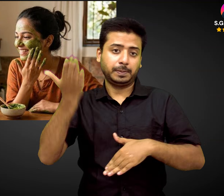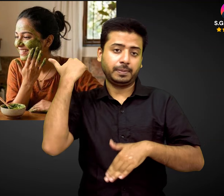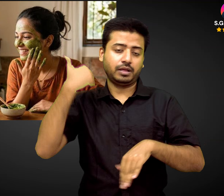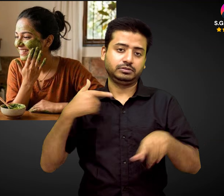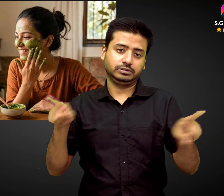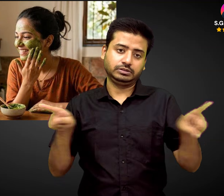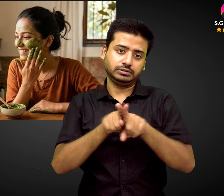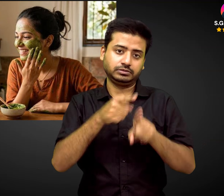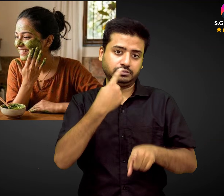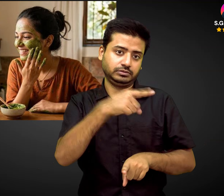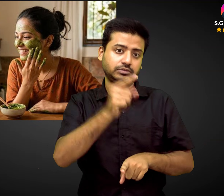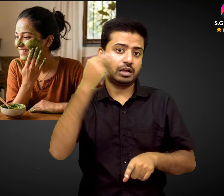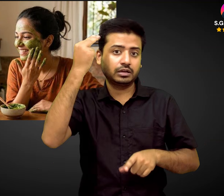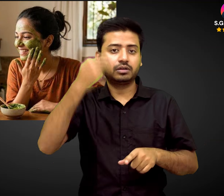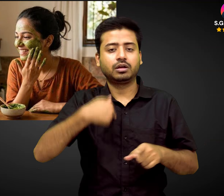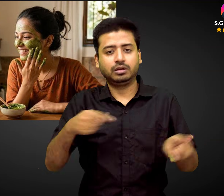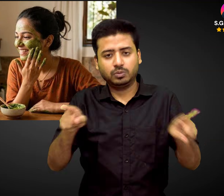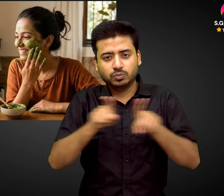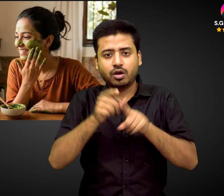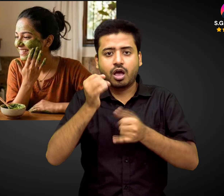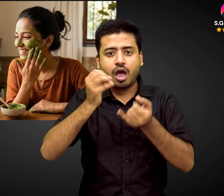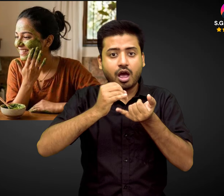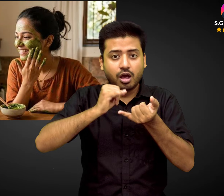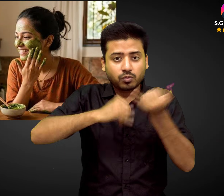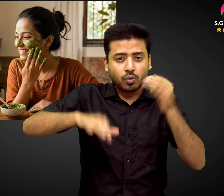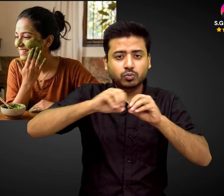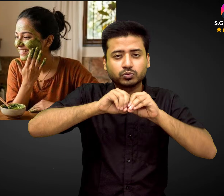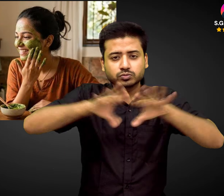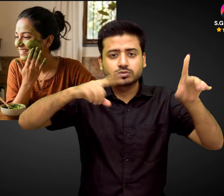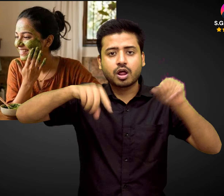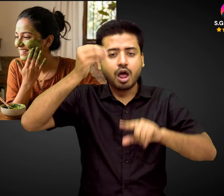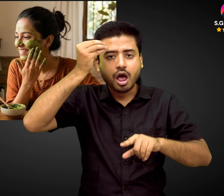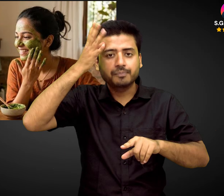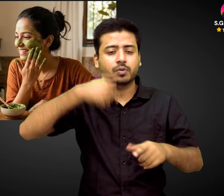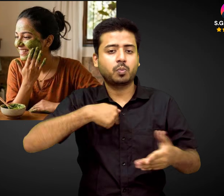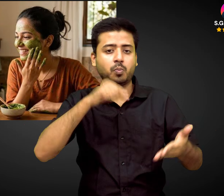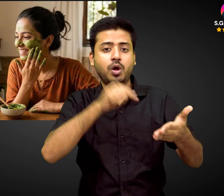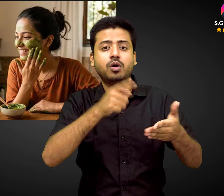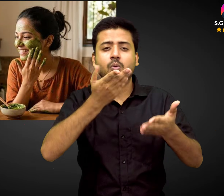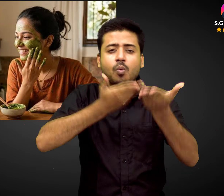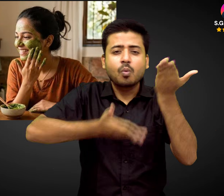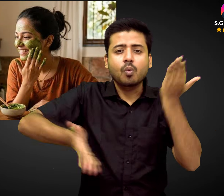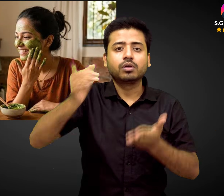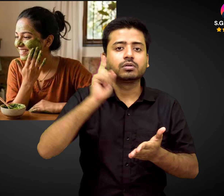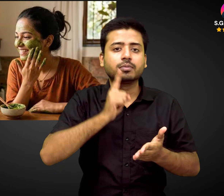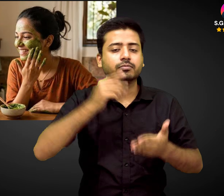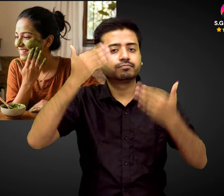active compounds like nimiden and nimbin which specifically target the pee acne's bacteria